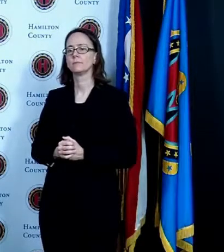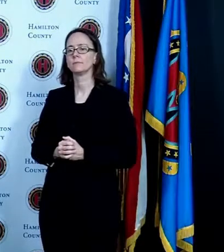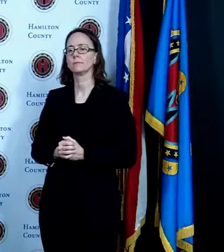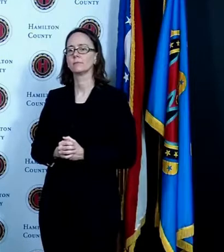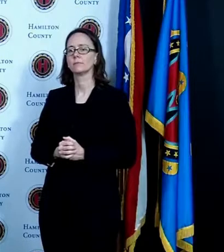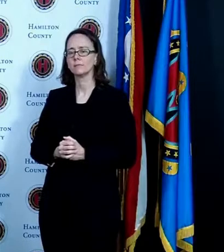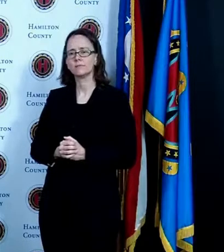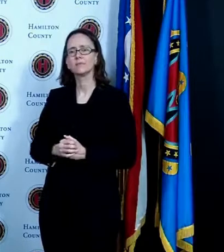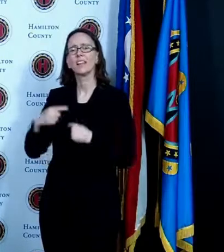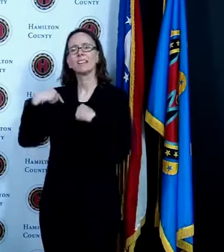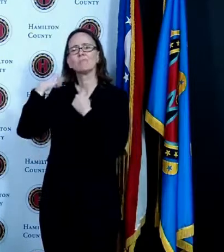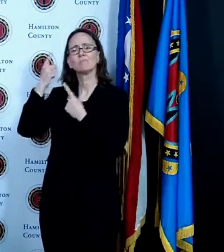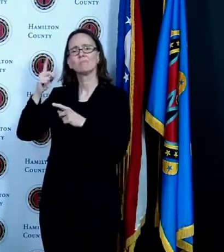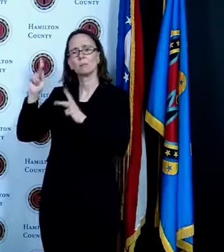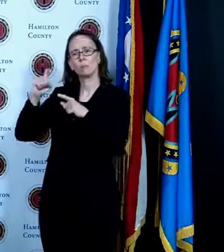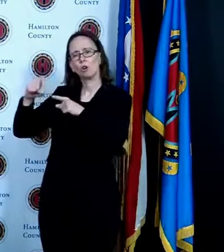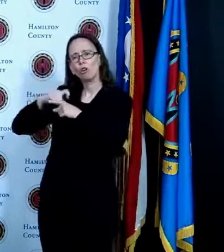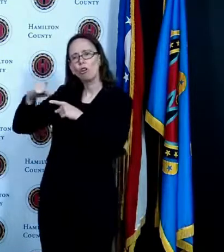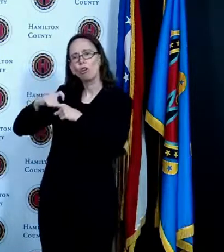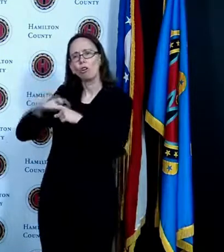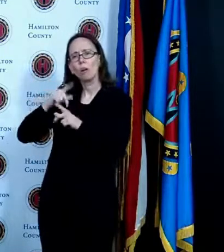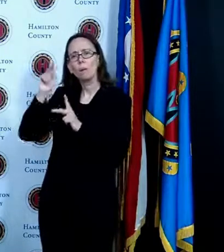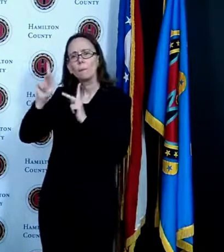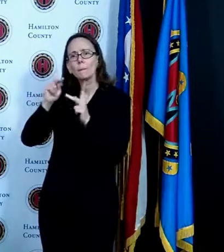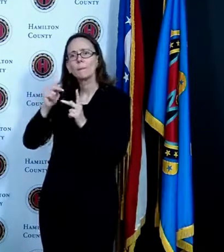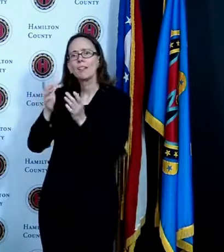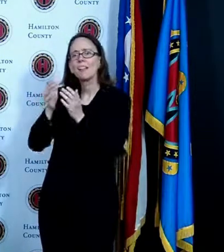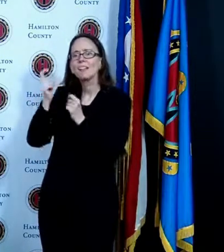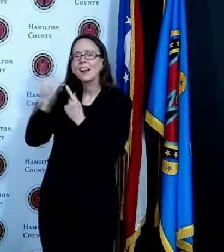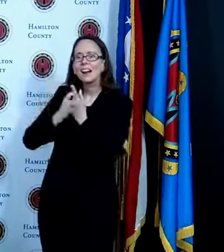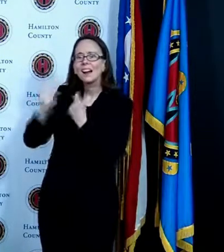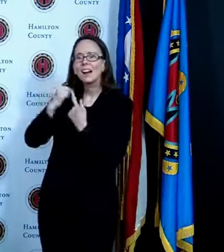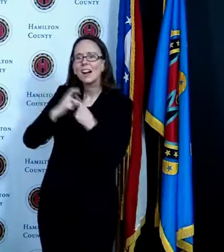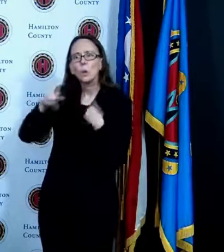County Administration Building is going to open and so we as you know rename the